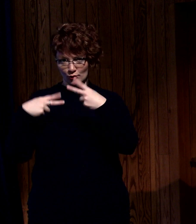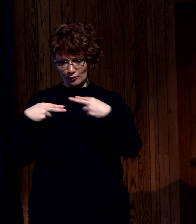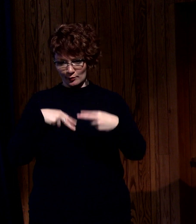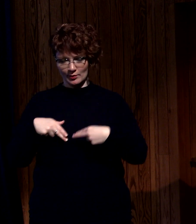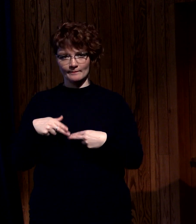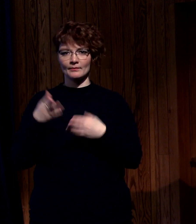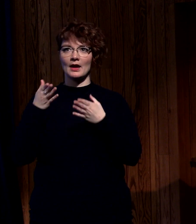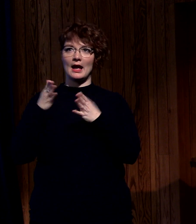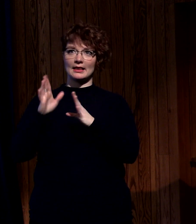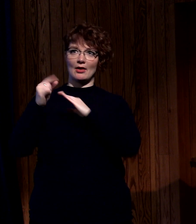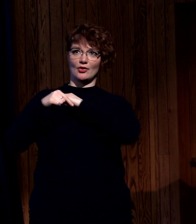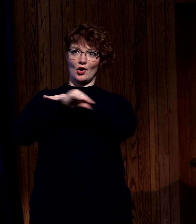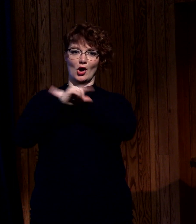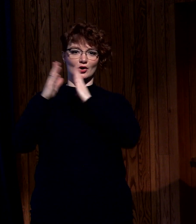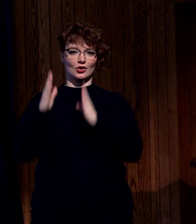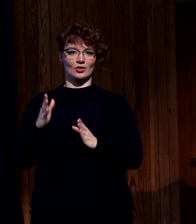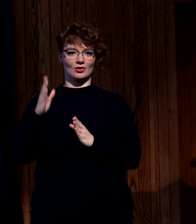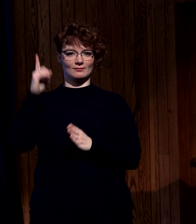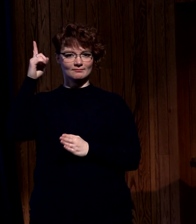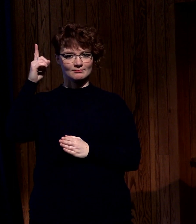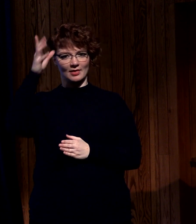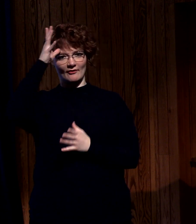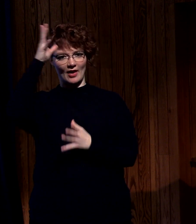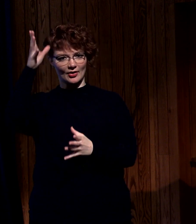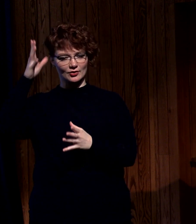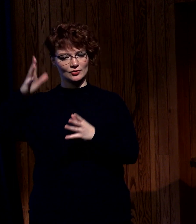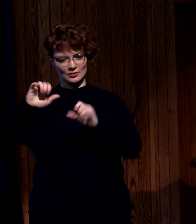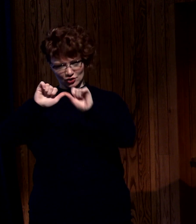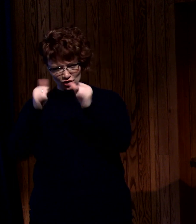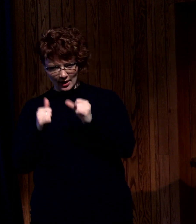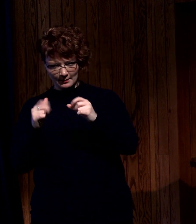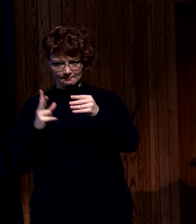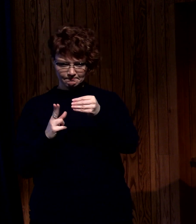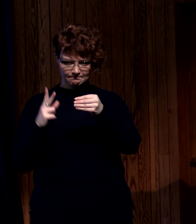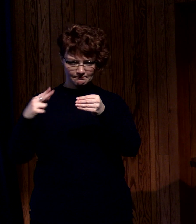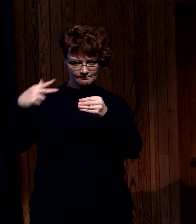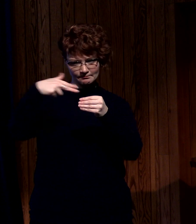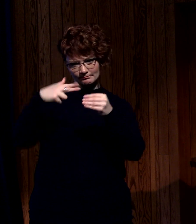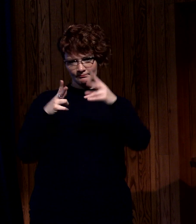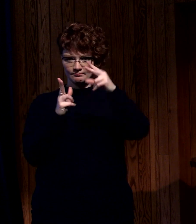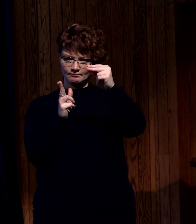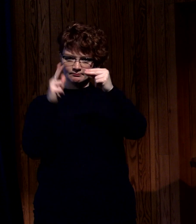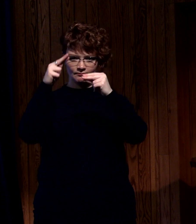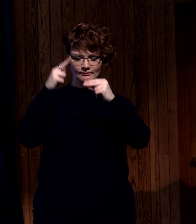the vinedresser to shape and to work in this long obedience in